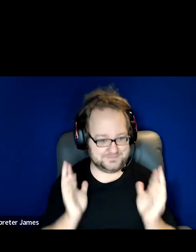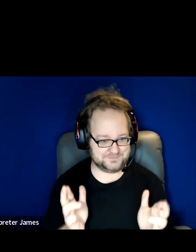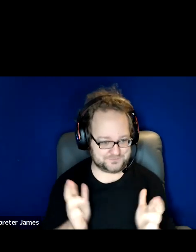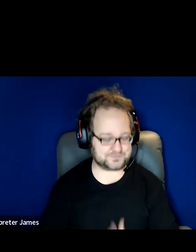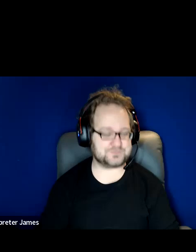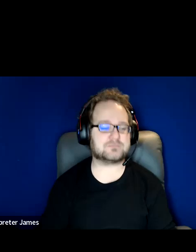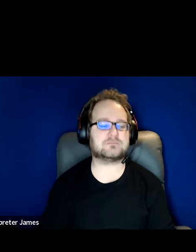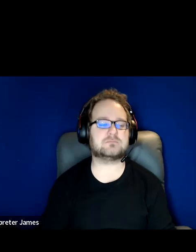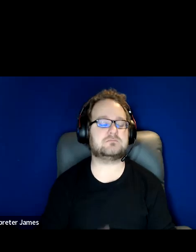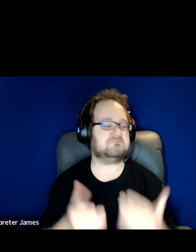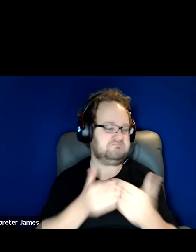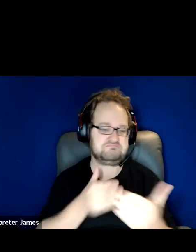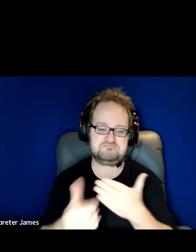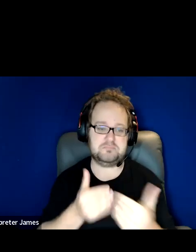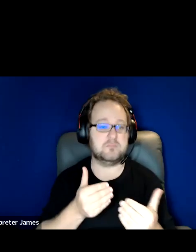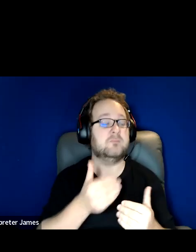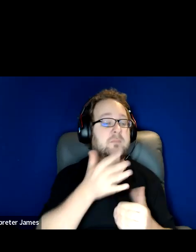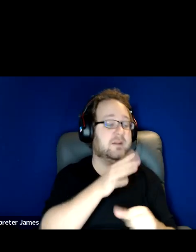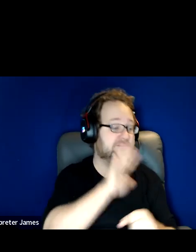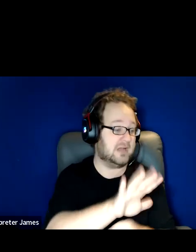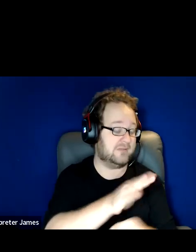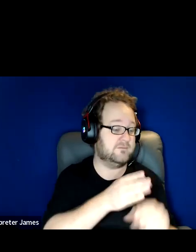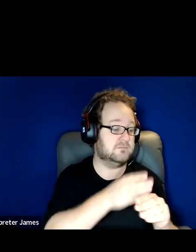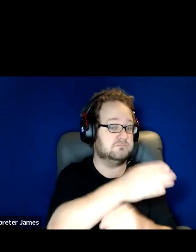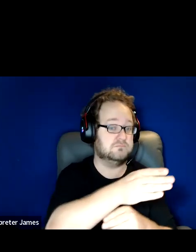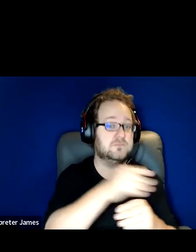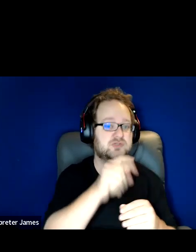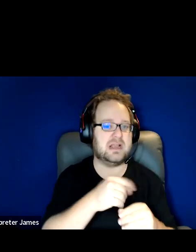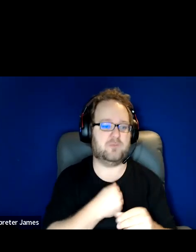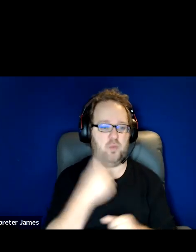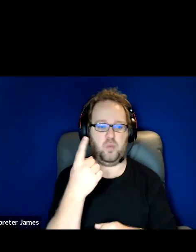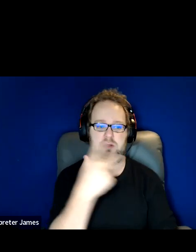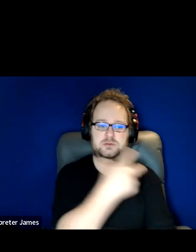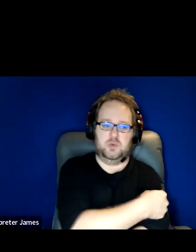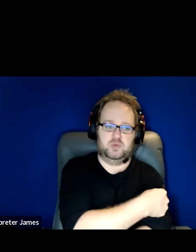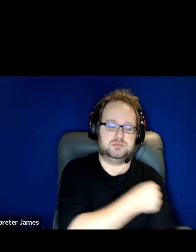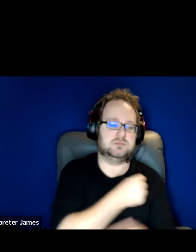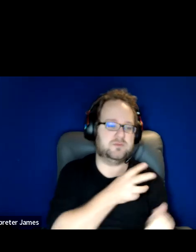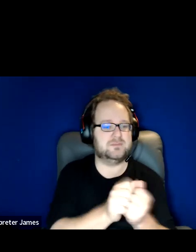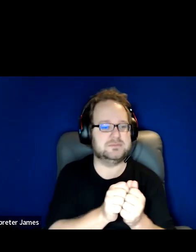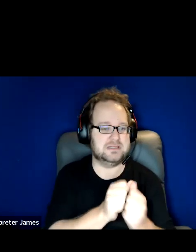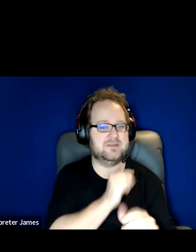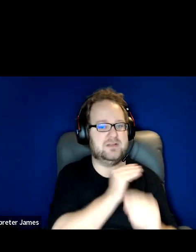everyone five years of age and older should get windows of the updated vaccine to protect against serious illness of